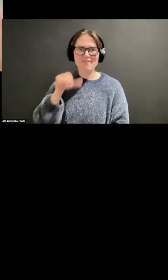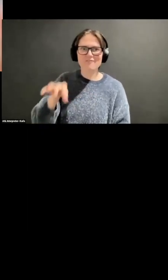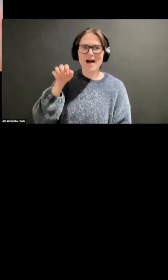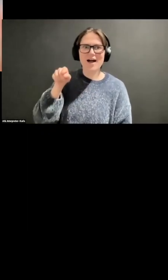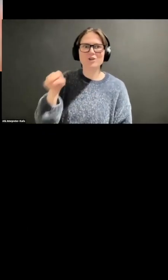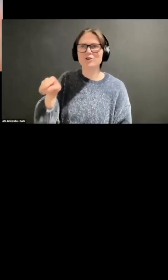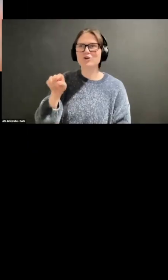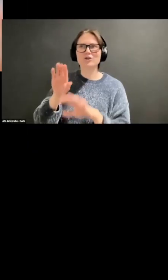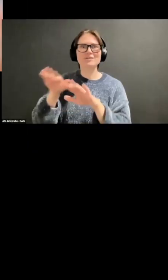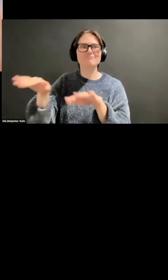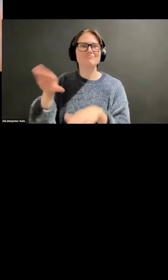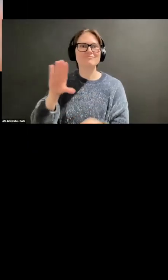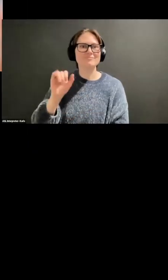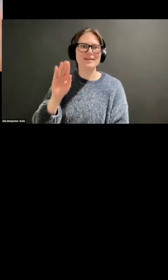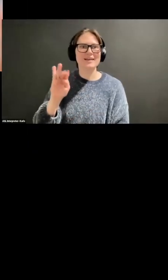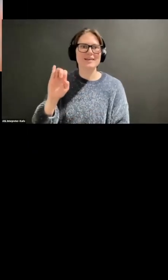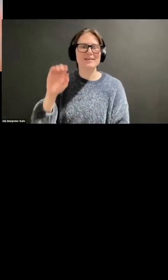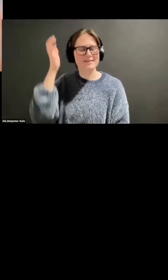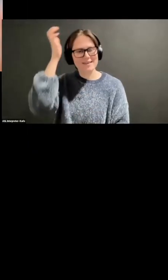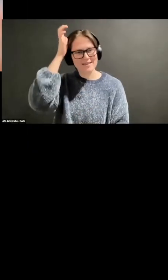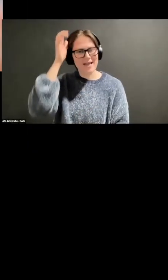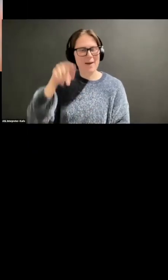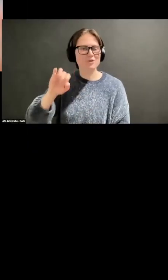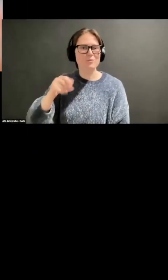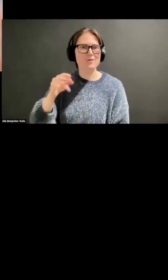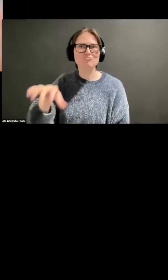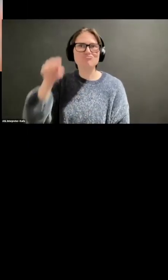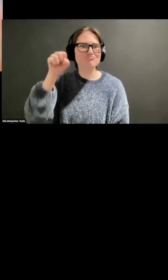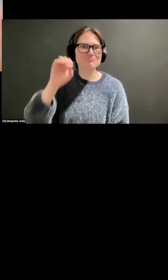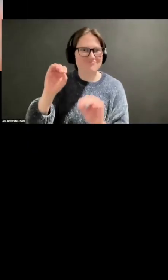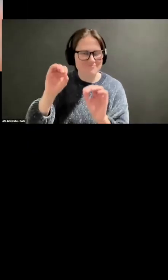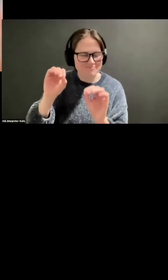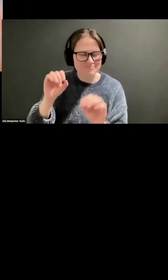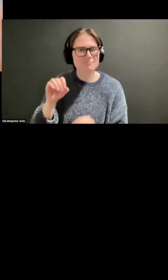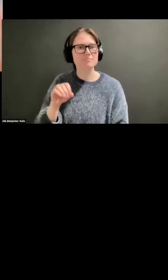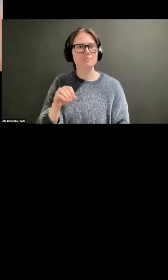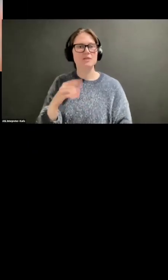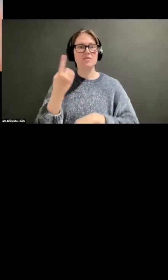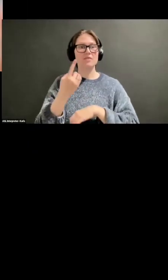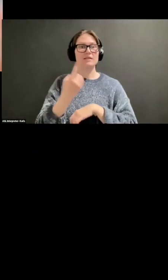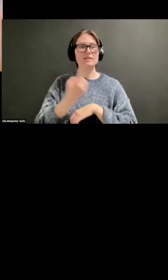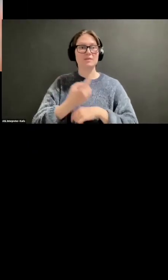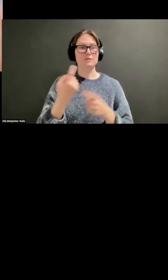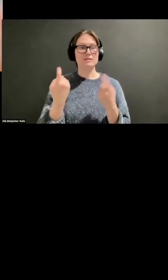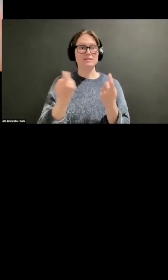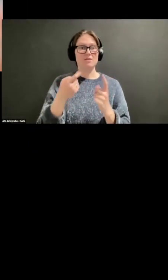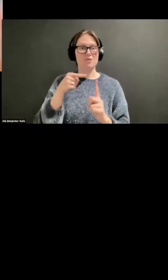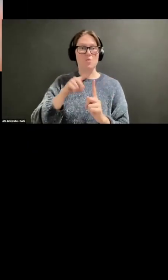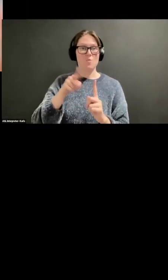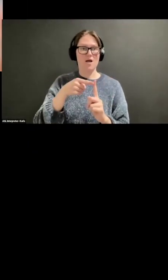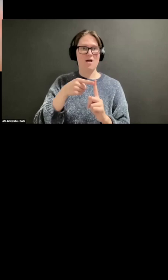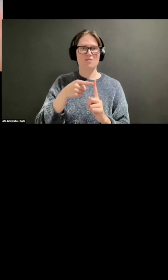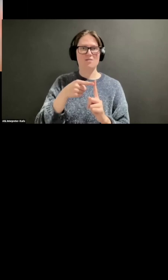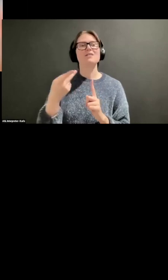something. The day that we celebrate is the day that we met, and that's our family day. Because for me,